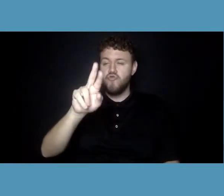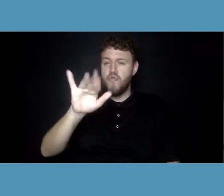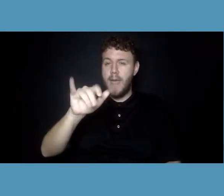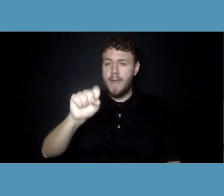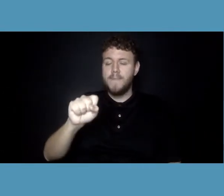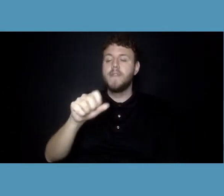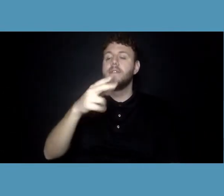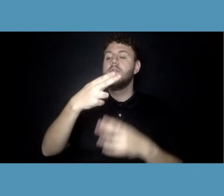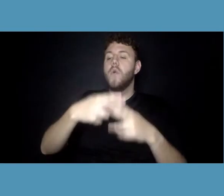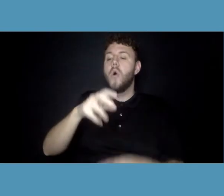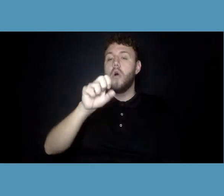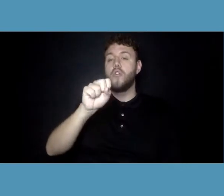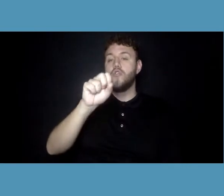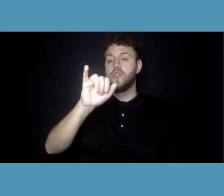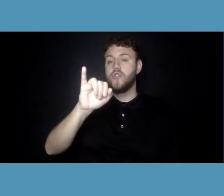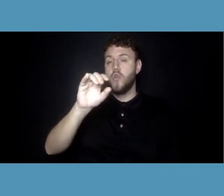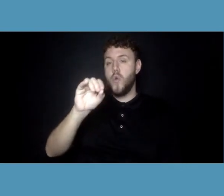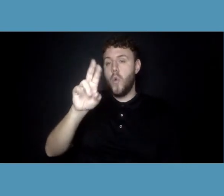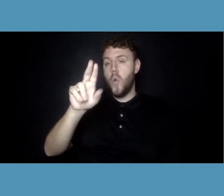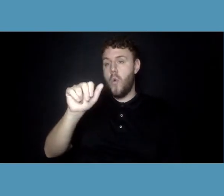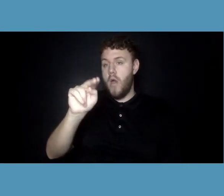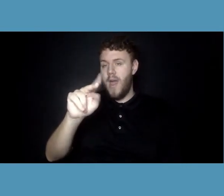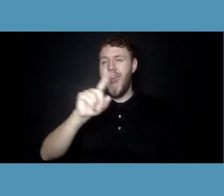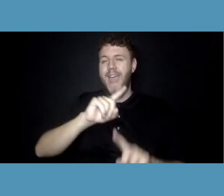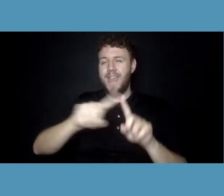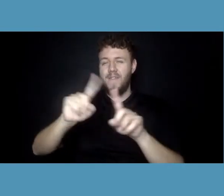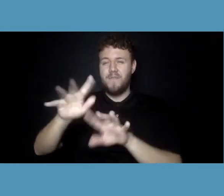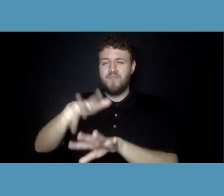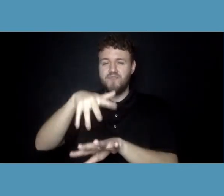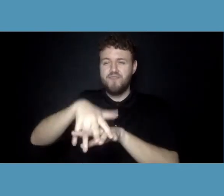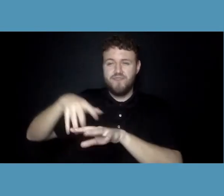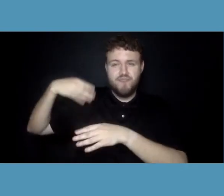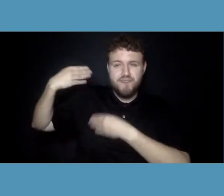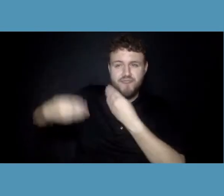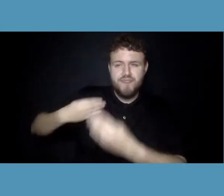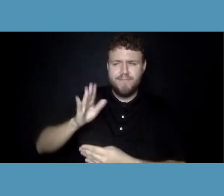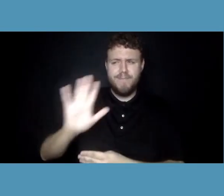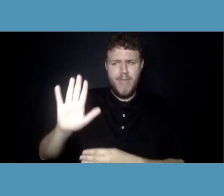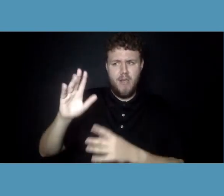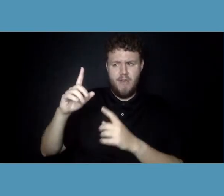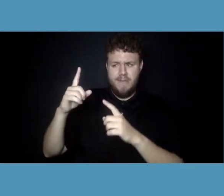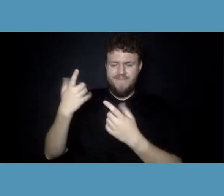indigenous lineage, the early history has been mostly invisible forgotten and has not